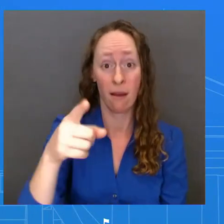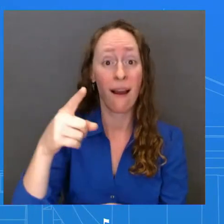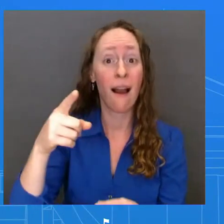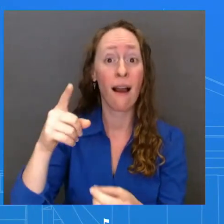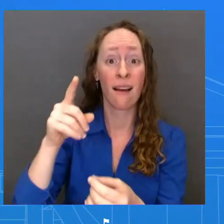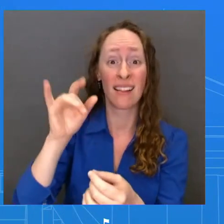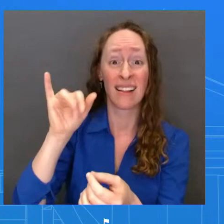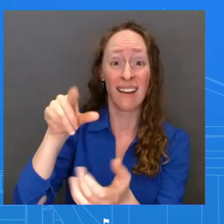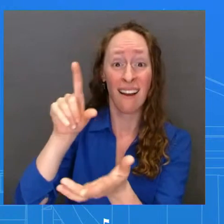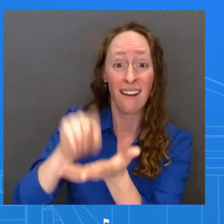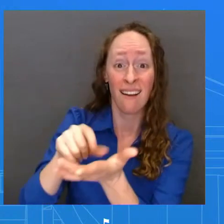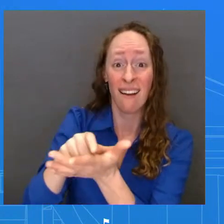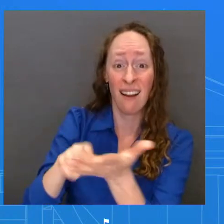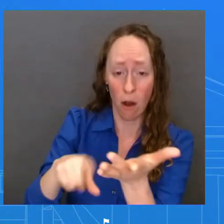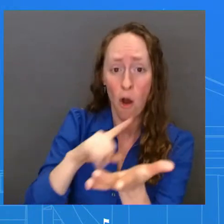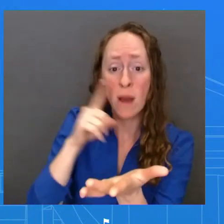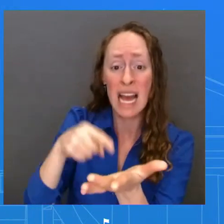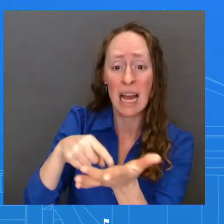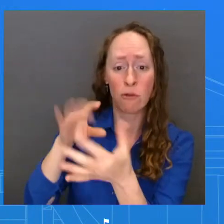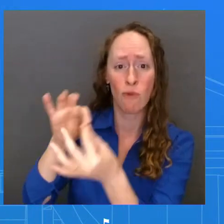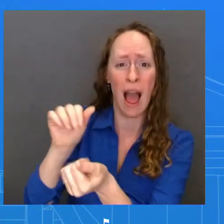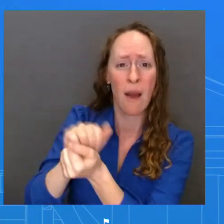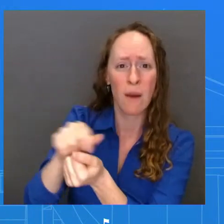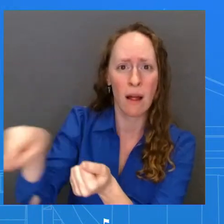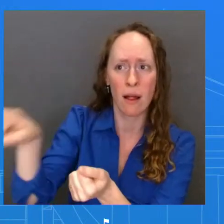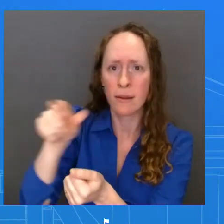of how this war would unfold coming from a lot of quarters.